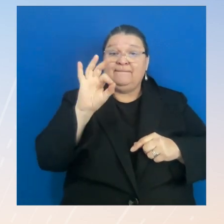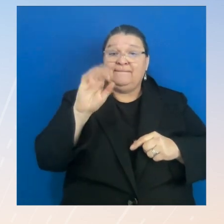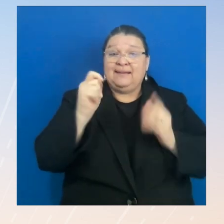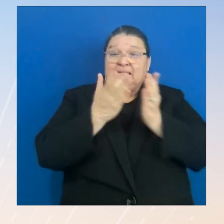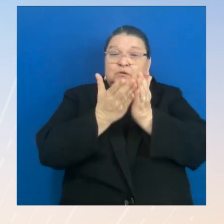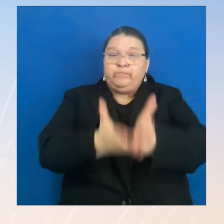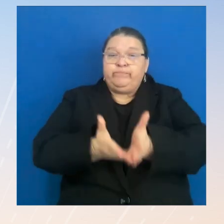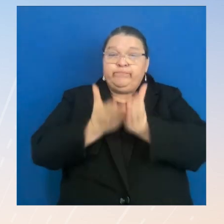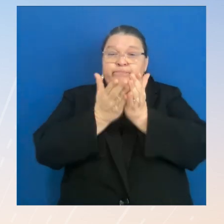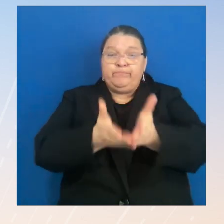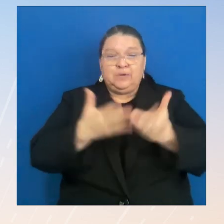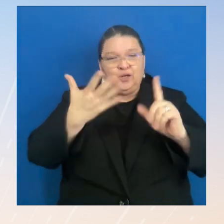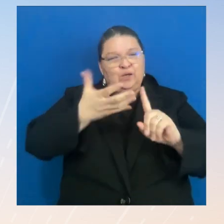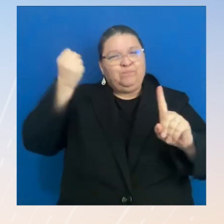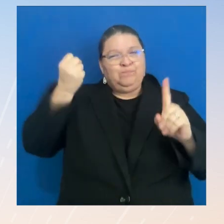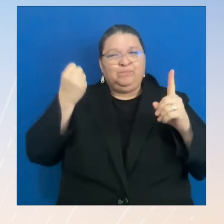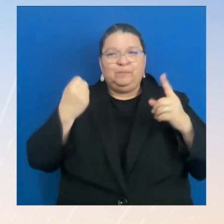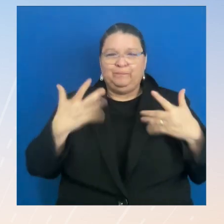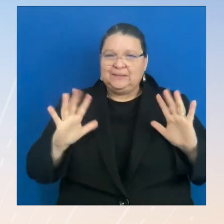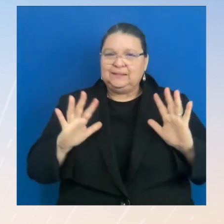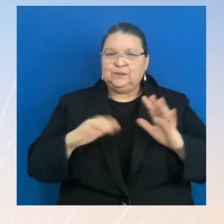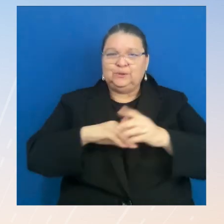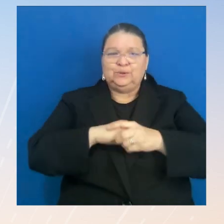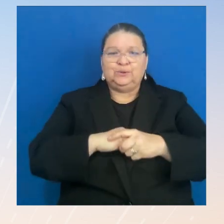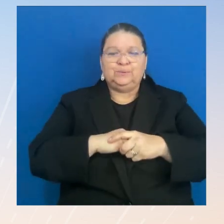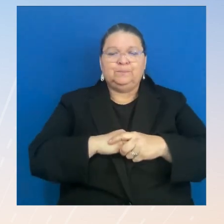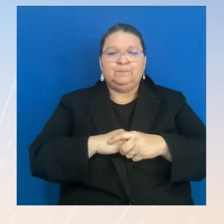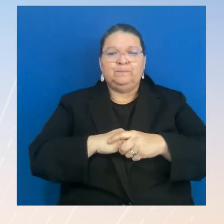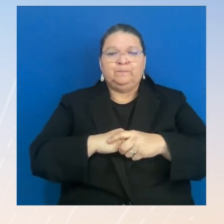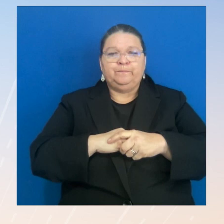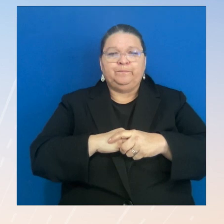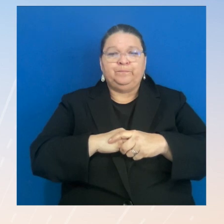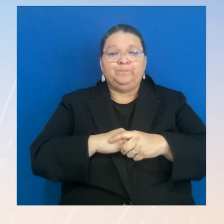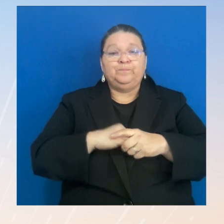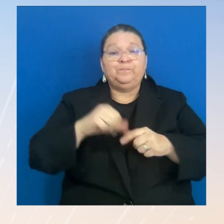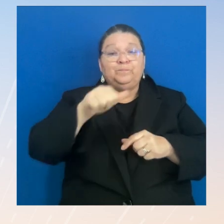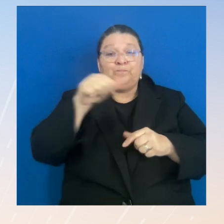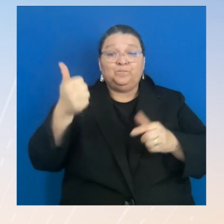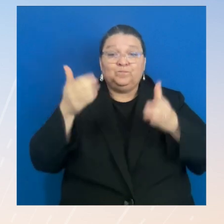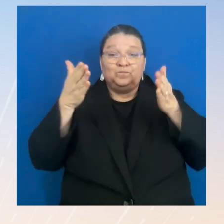was seized in Italy. Andrey Mel- -- Melnichenko's 469-foot,